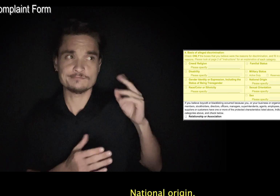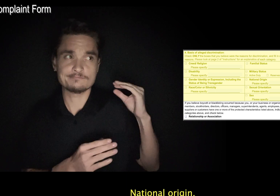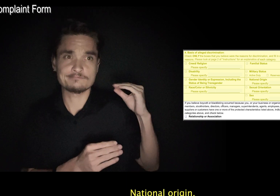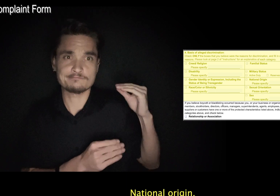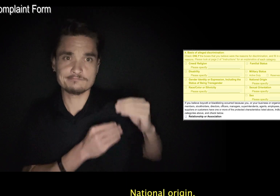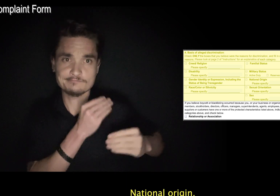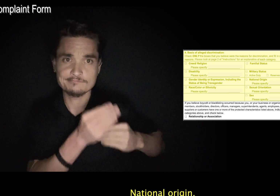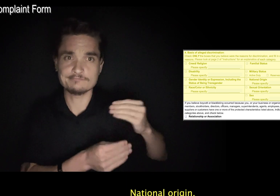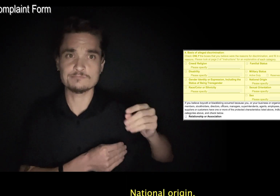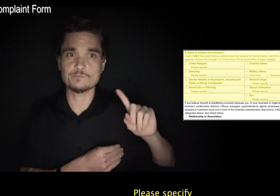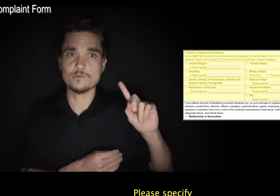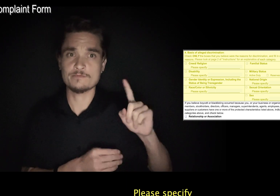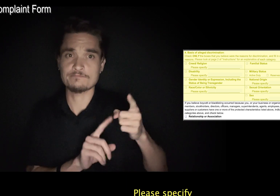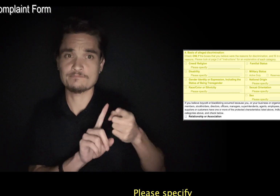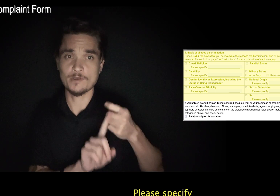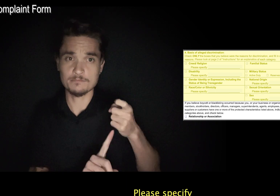National origin. Please specify